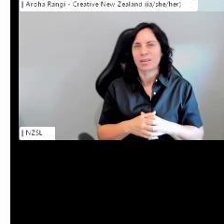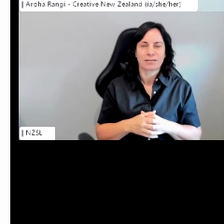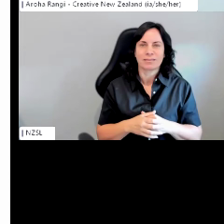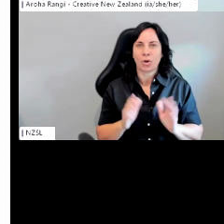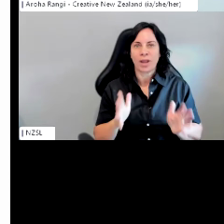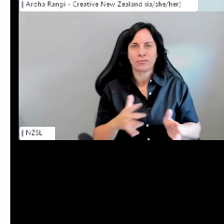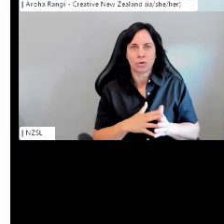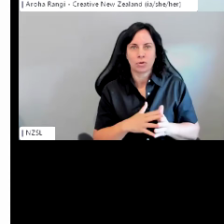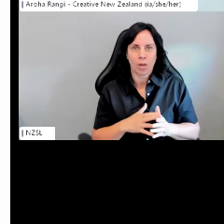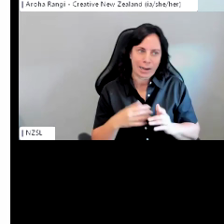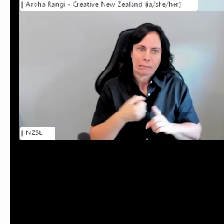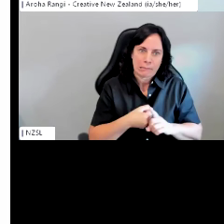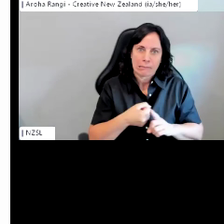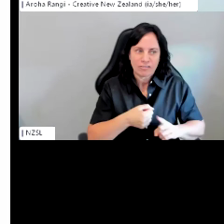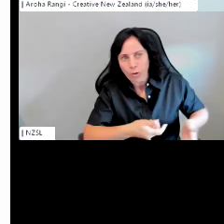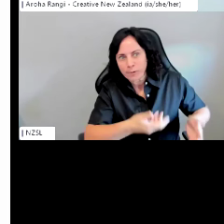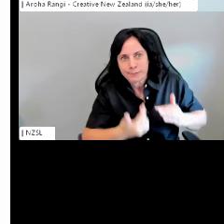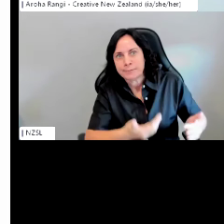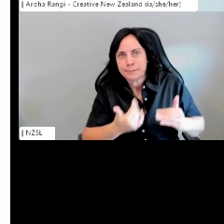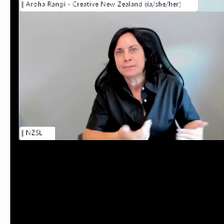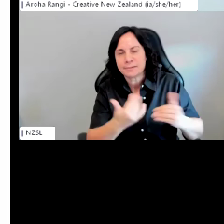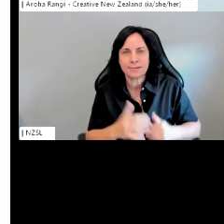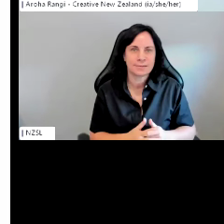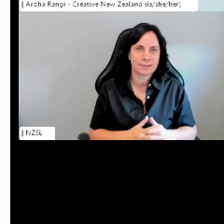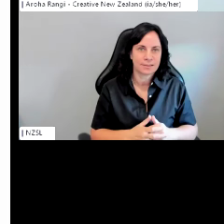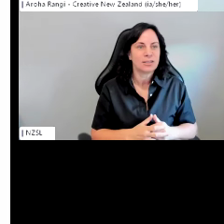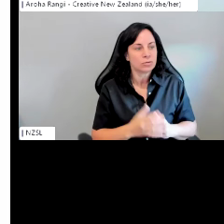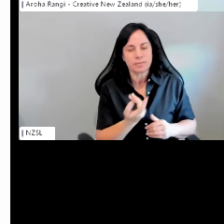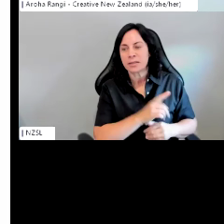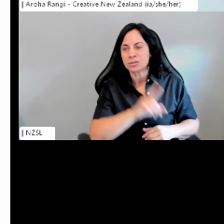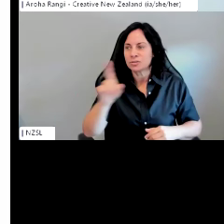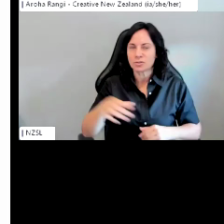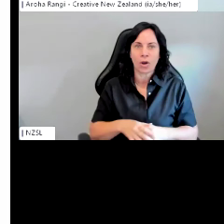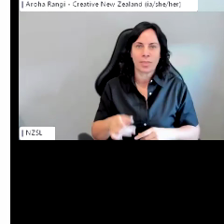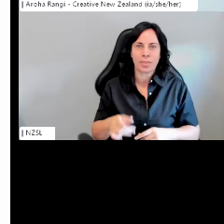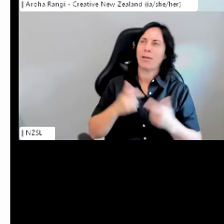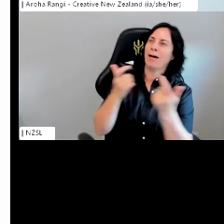get this, you know, you strap yourself in and we'll entertain you. Um and uh obviously helps